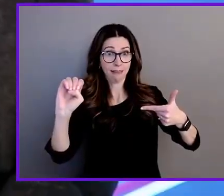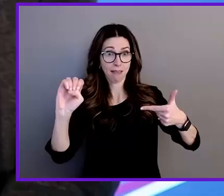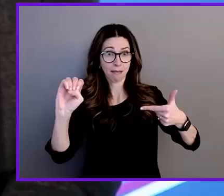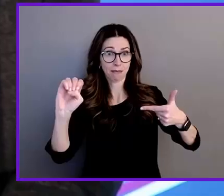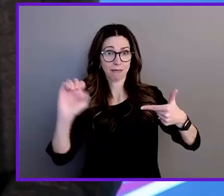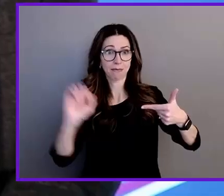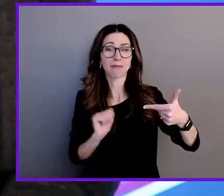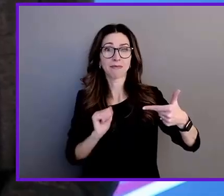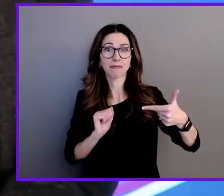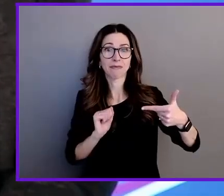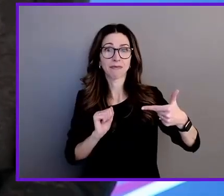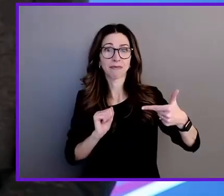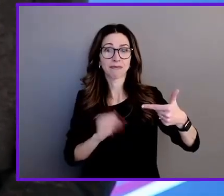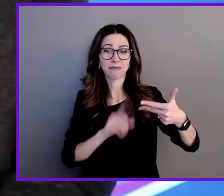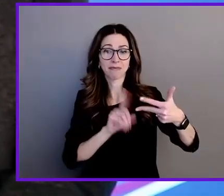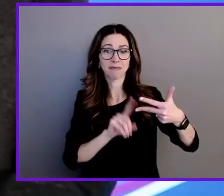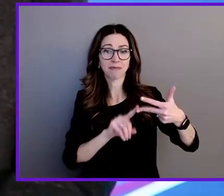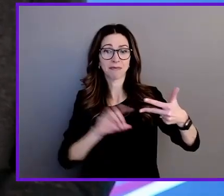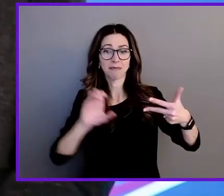and Charlie Wall-Andrews,